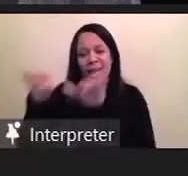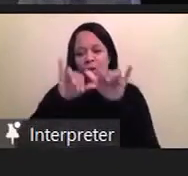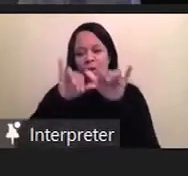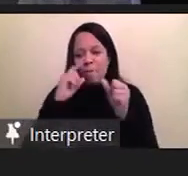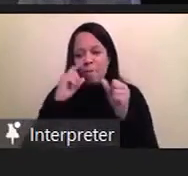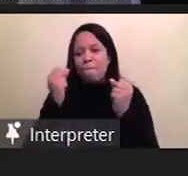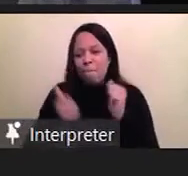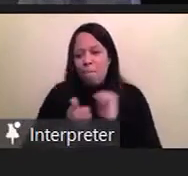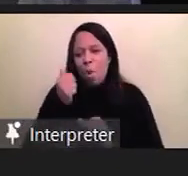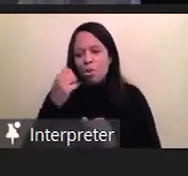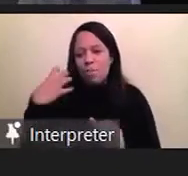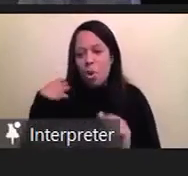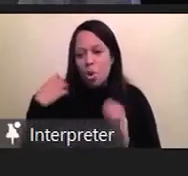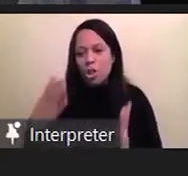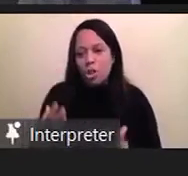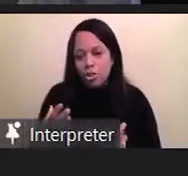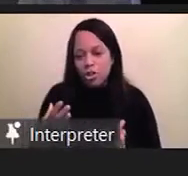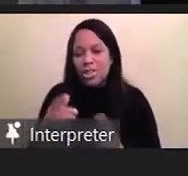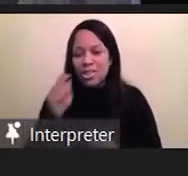and for their social media content that they publish,